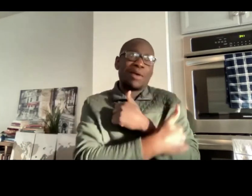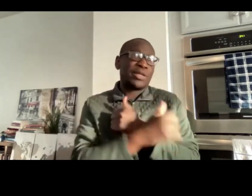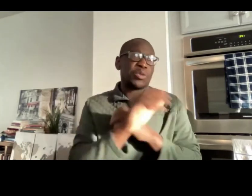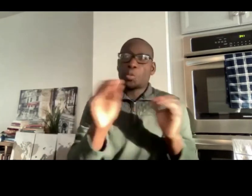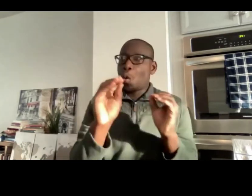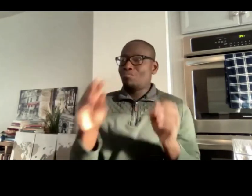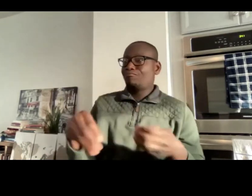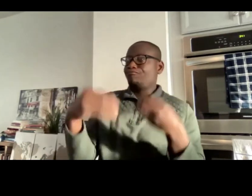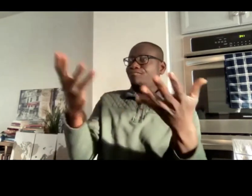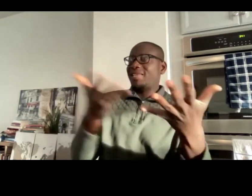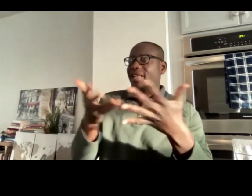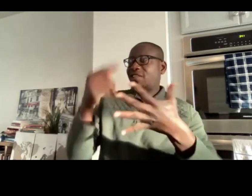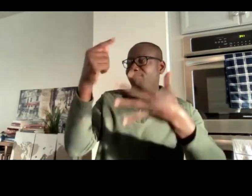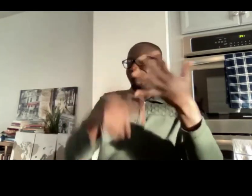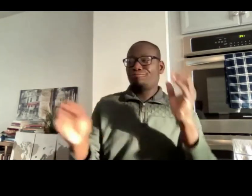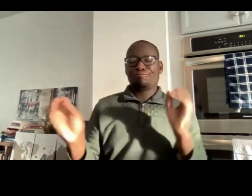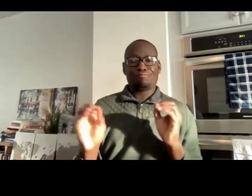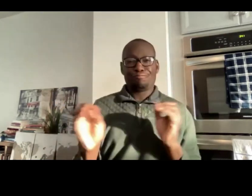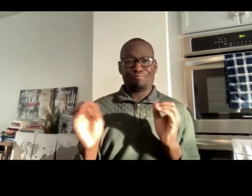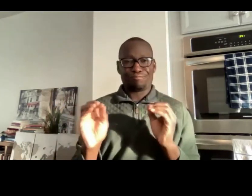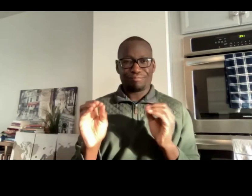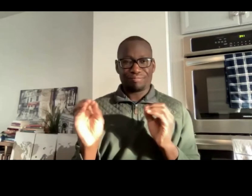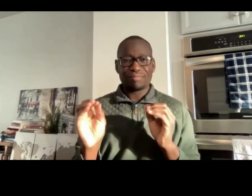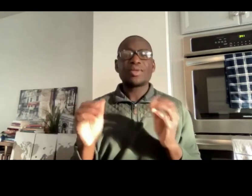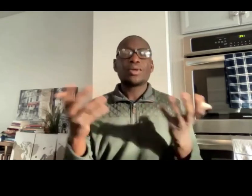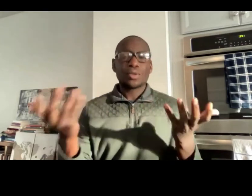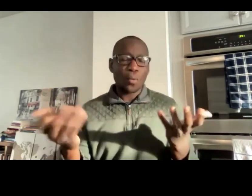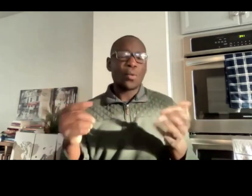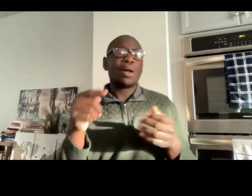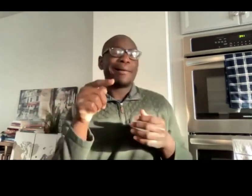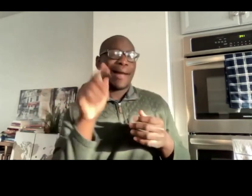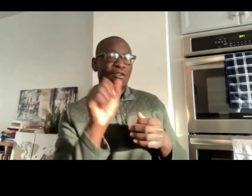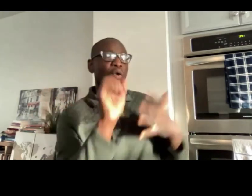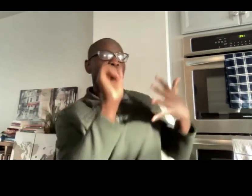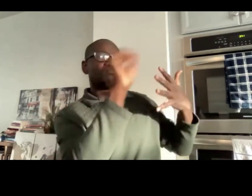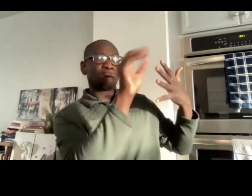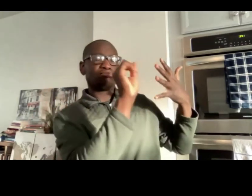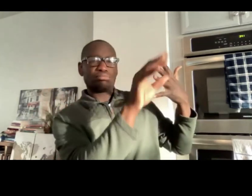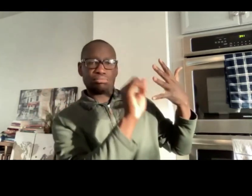I can get because maybe in their home country they didn't have any accessibility or accommodations